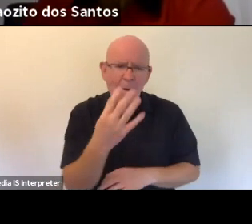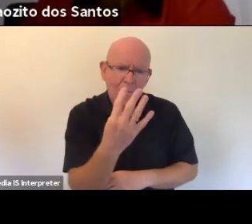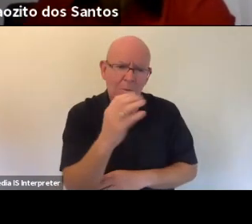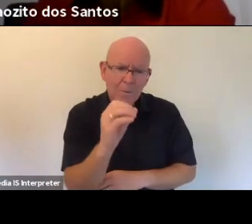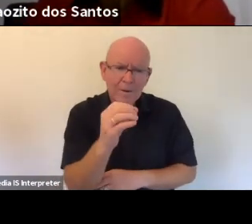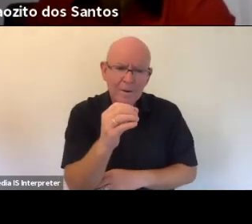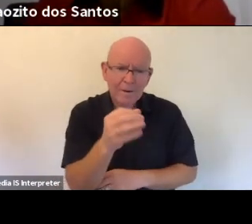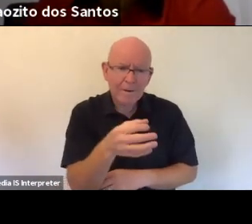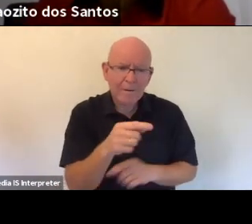Next, please.